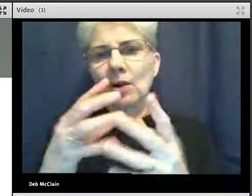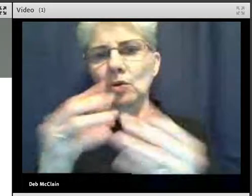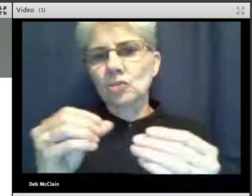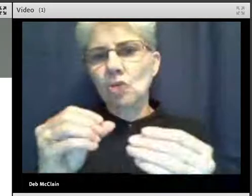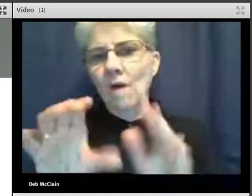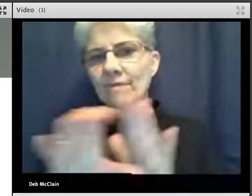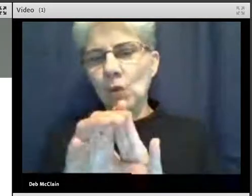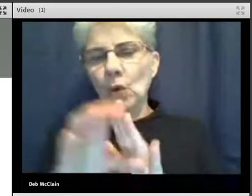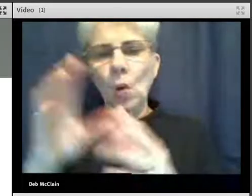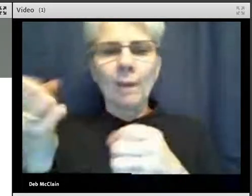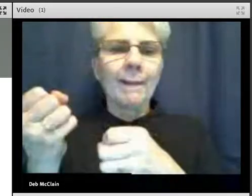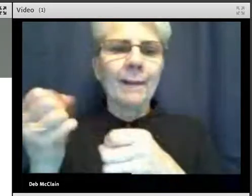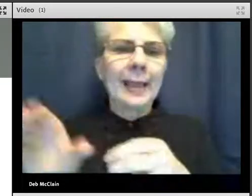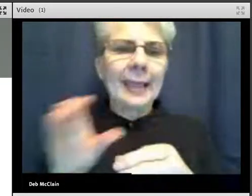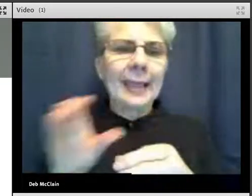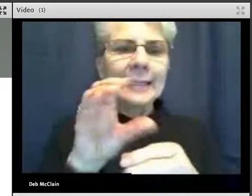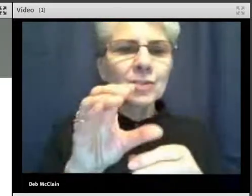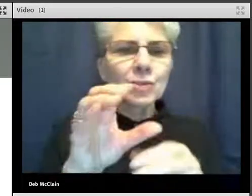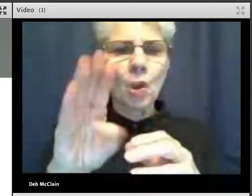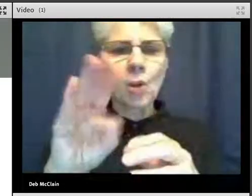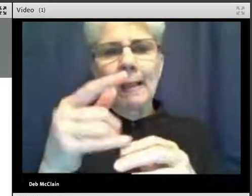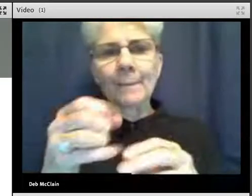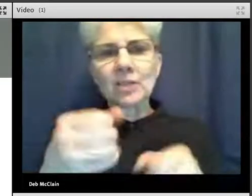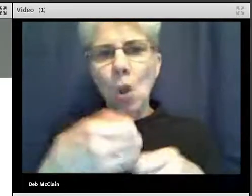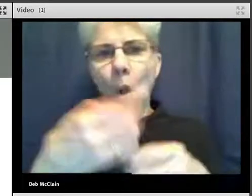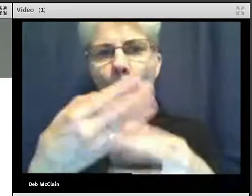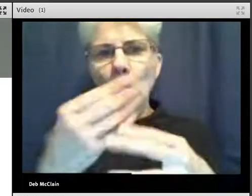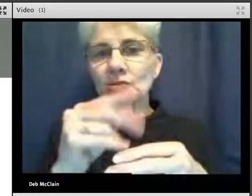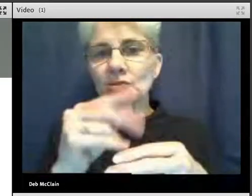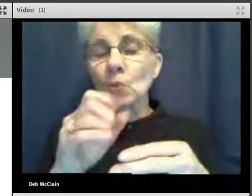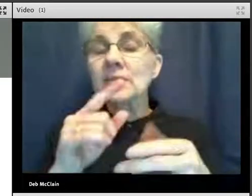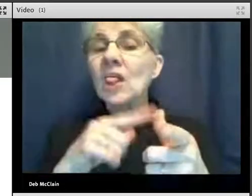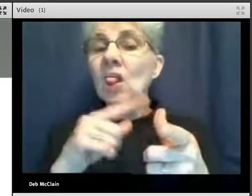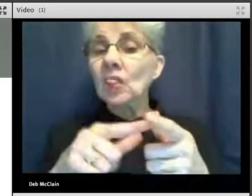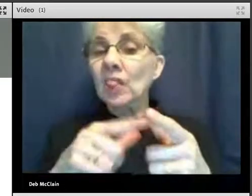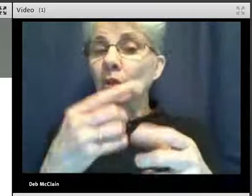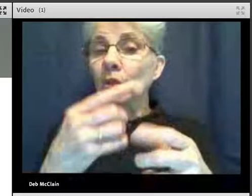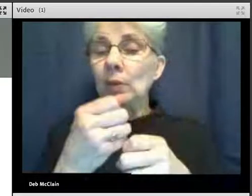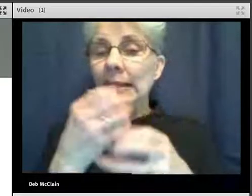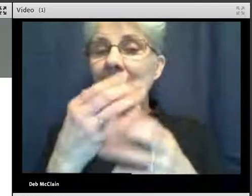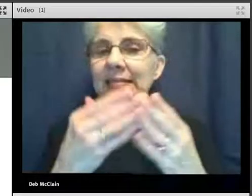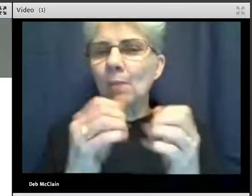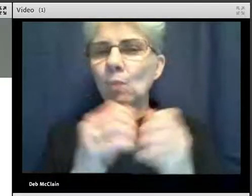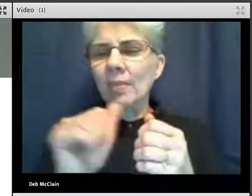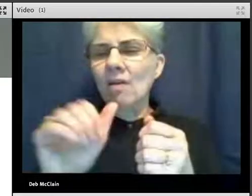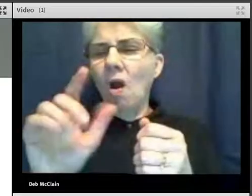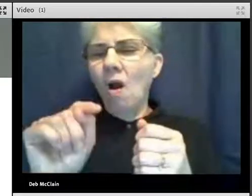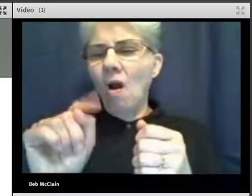if you go to "insert image," open-source images, you are going to get some with alt-text.